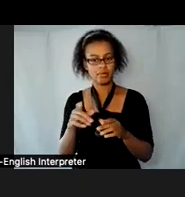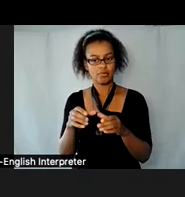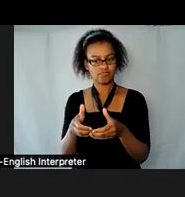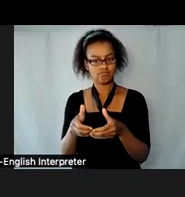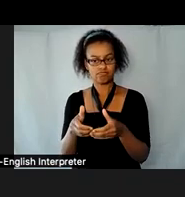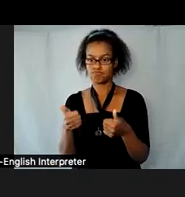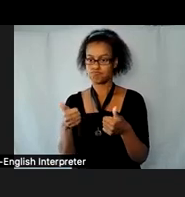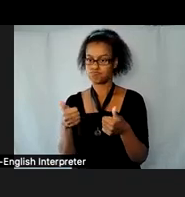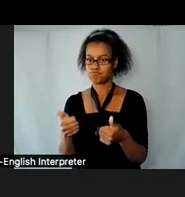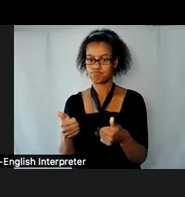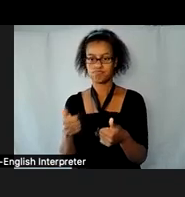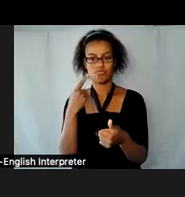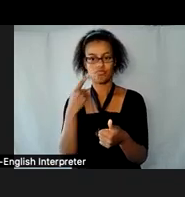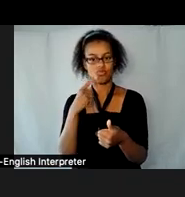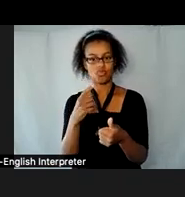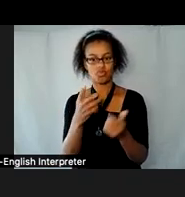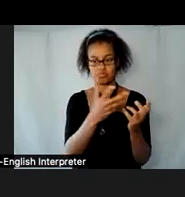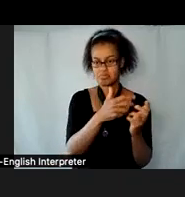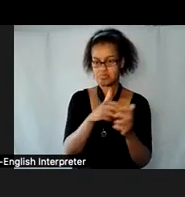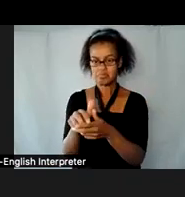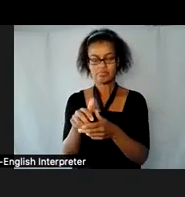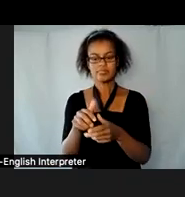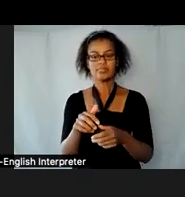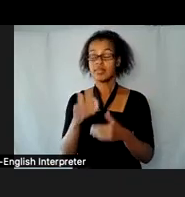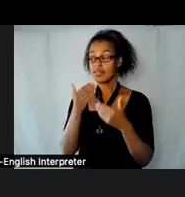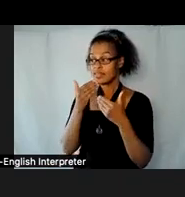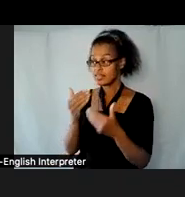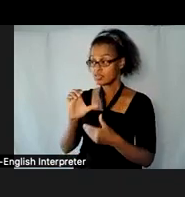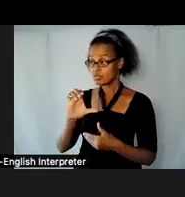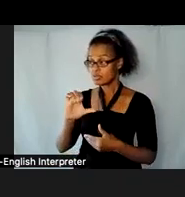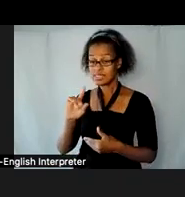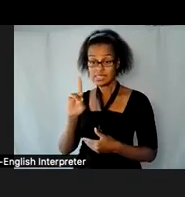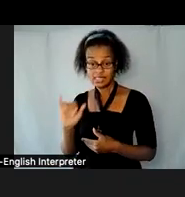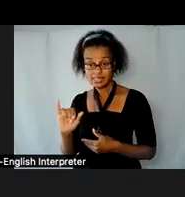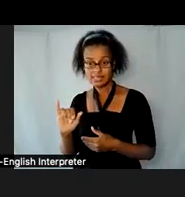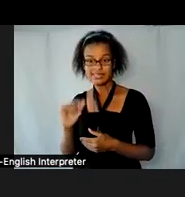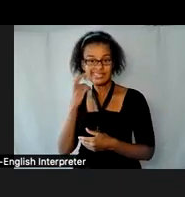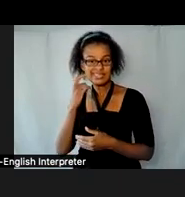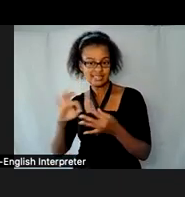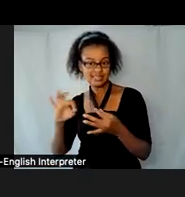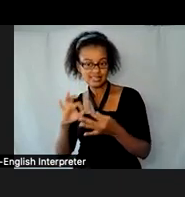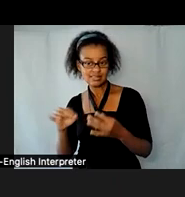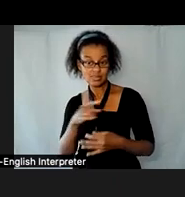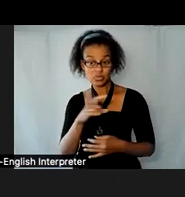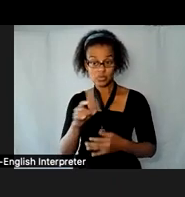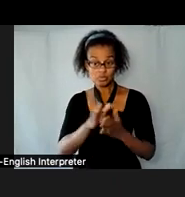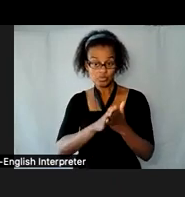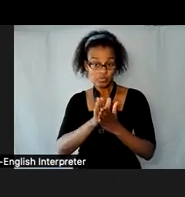And I really hope that everybody who is considering applying for animate in Toronto parks is open